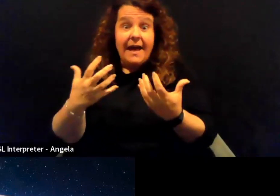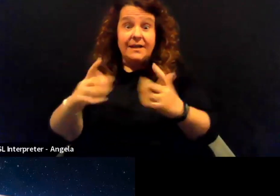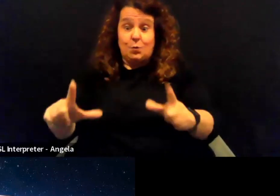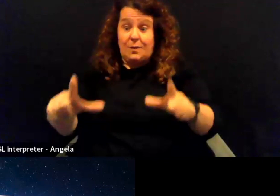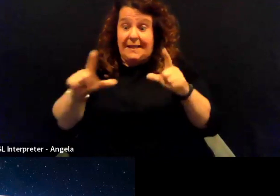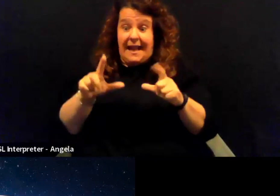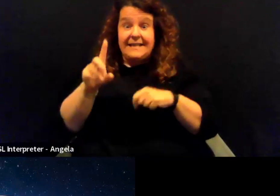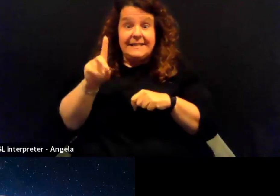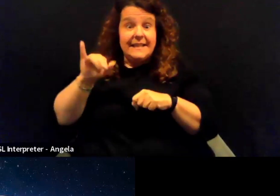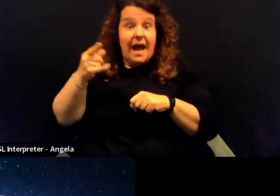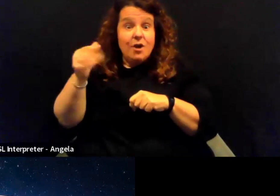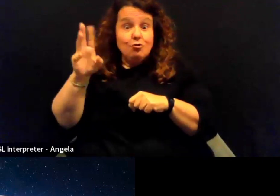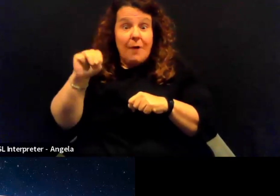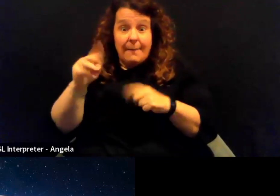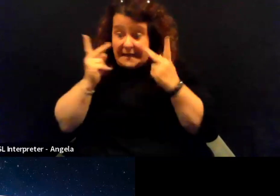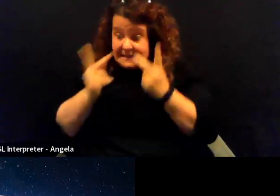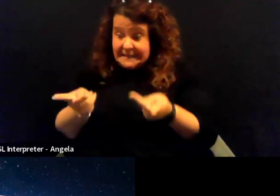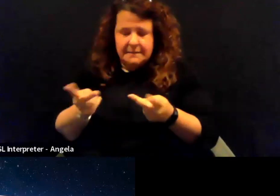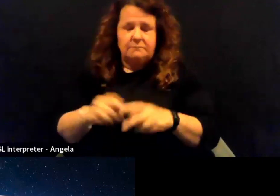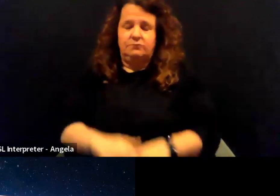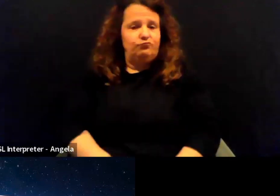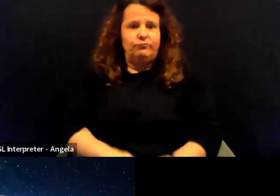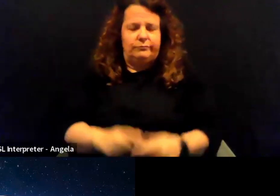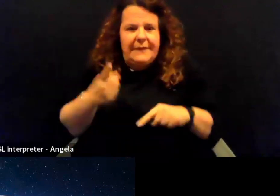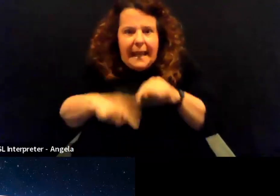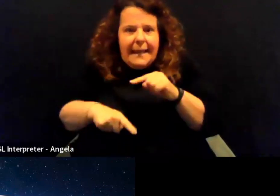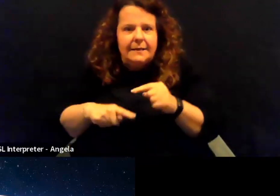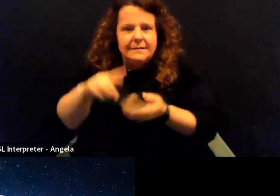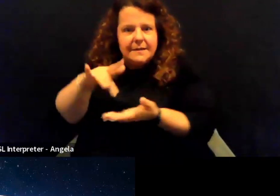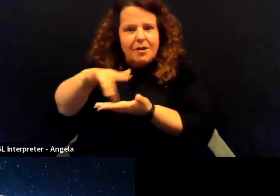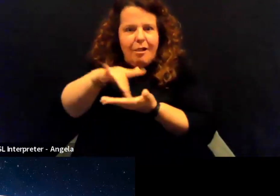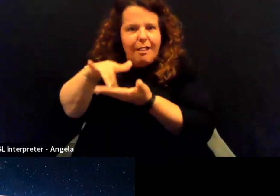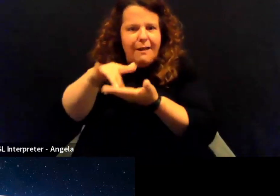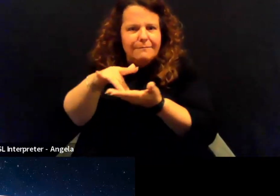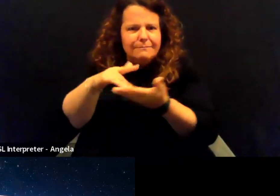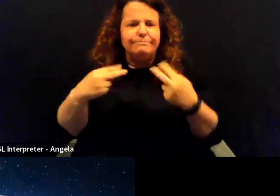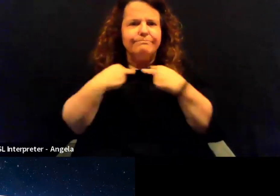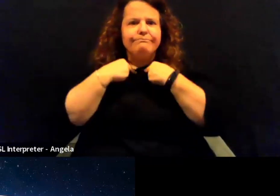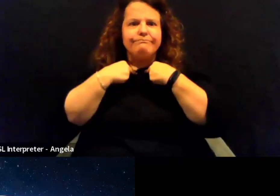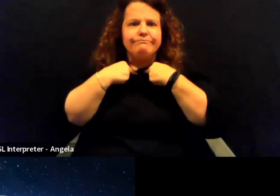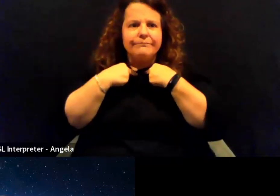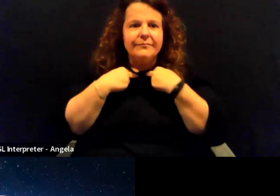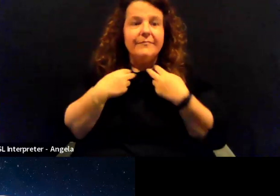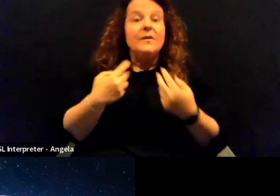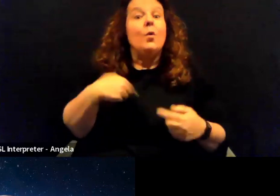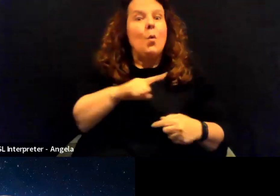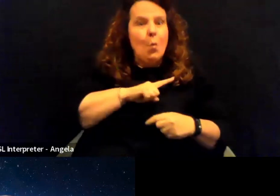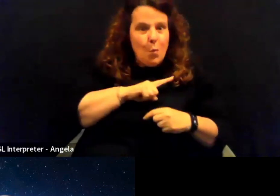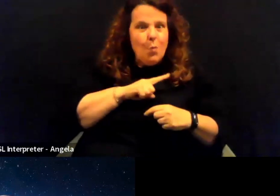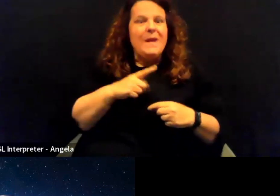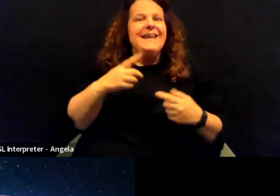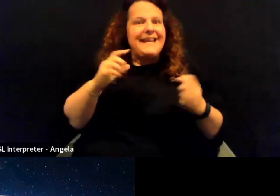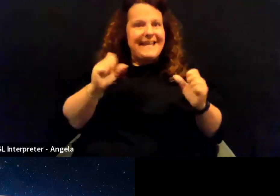And many of us are spatial learners and thinkers, and many of us have the potential to contribute really meaningfully when